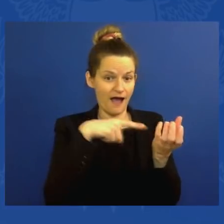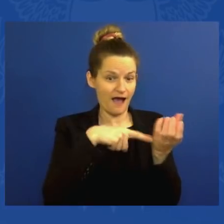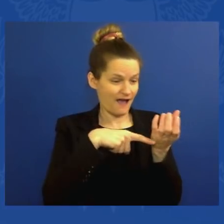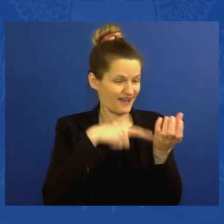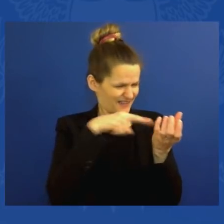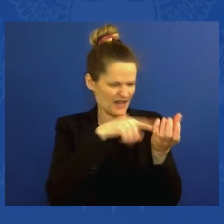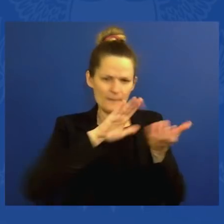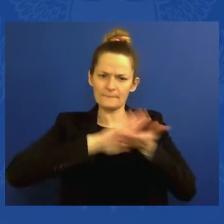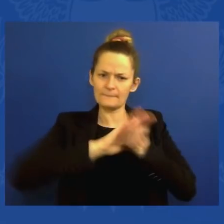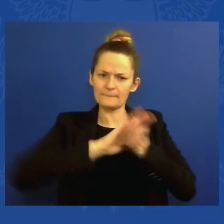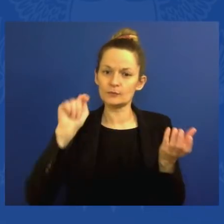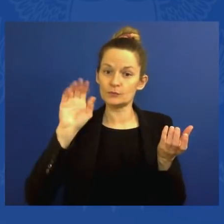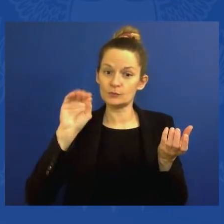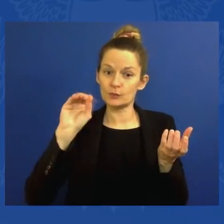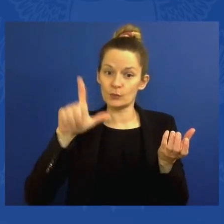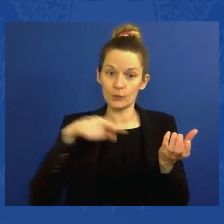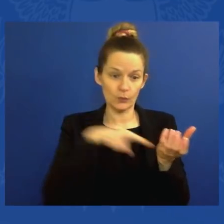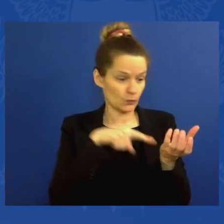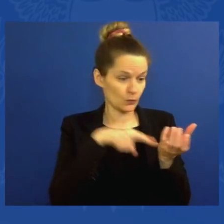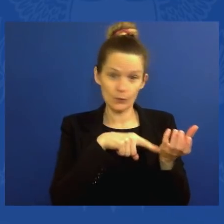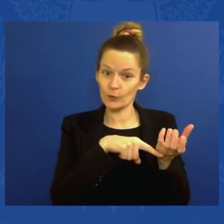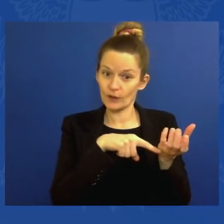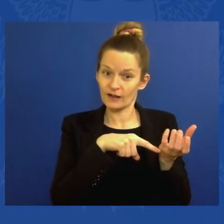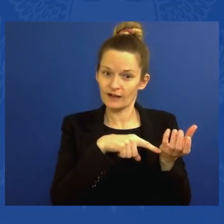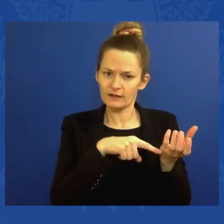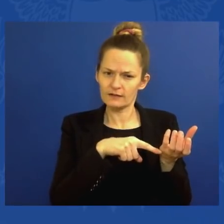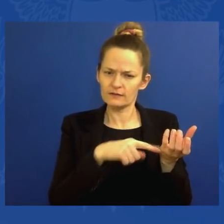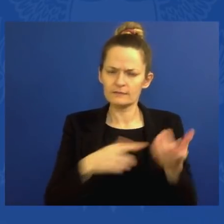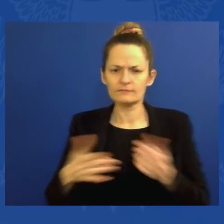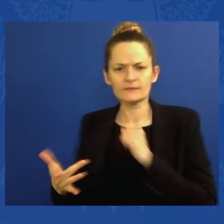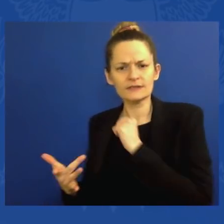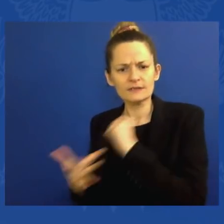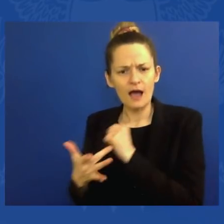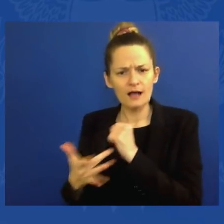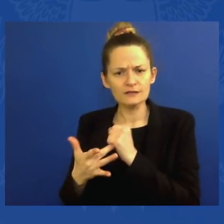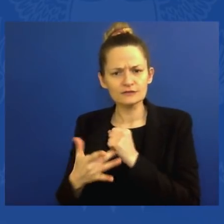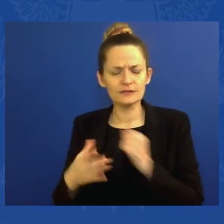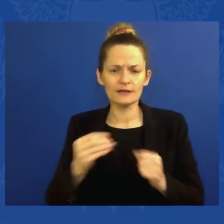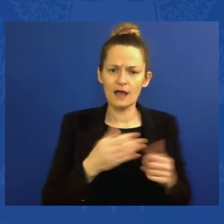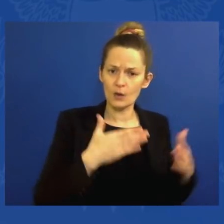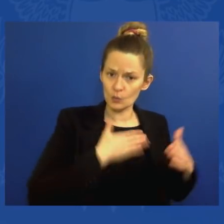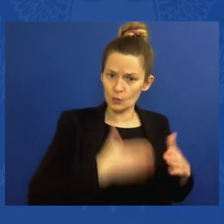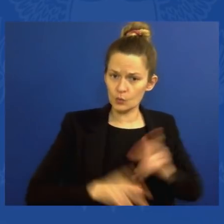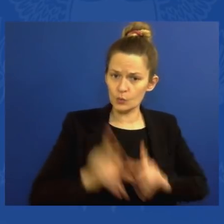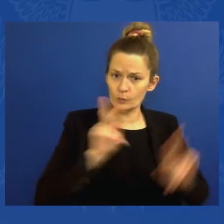and the future of manufacturing is no different. It's no different, even as we introduce tools which frankly,